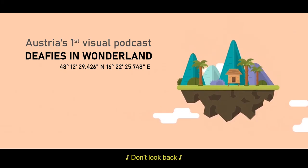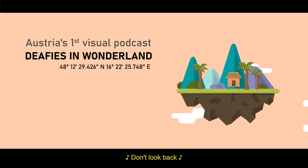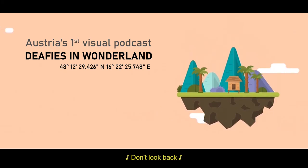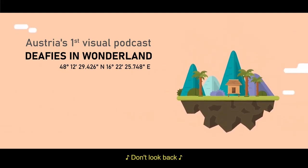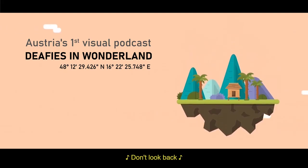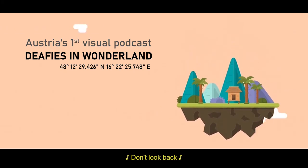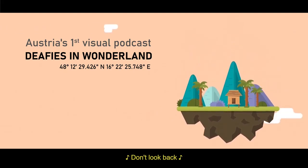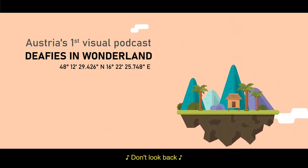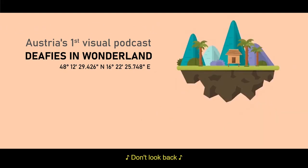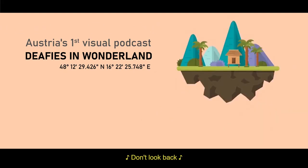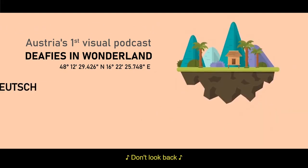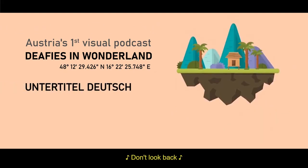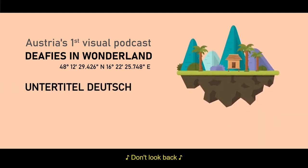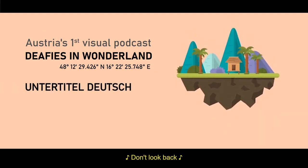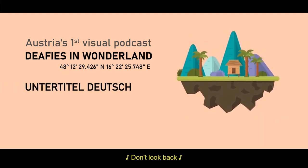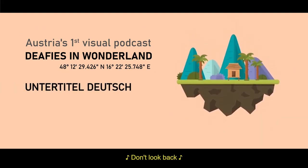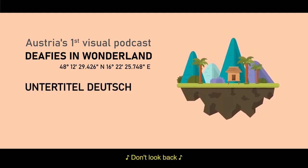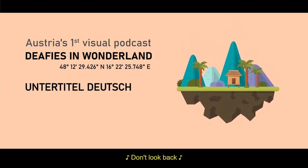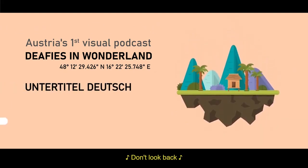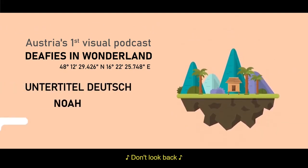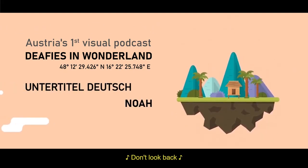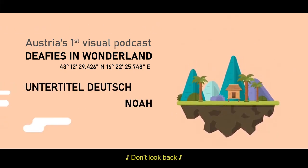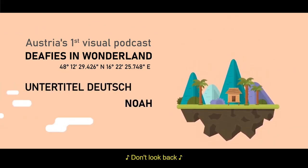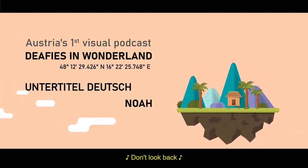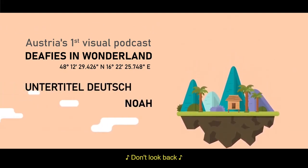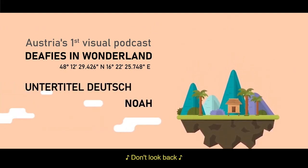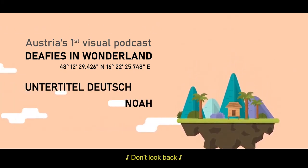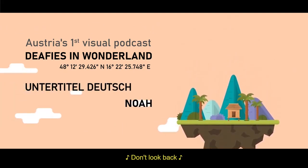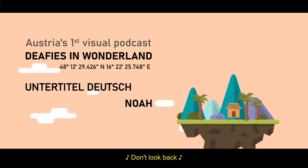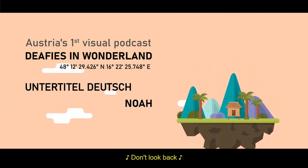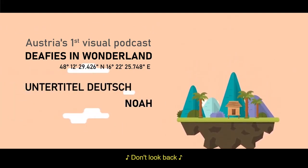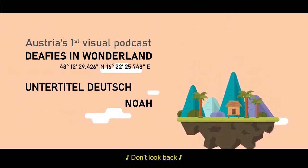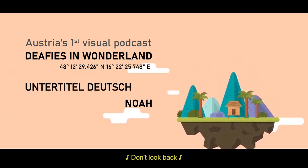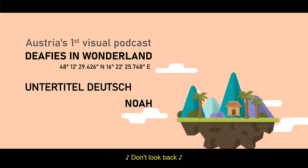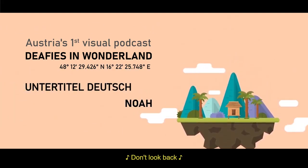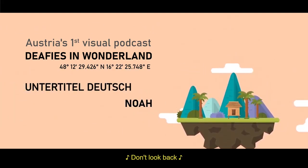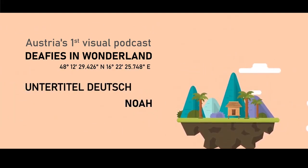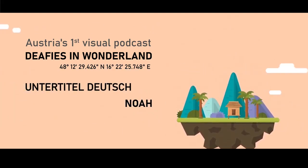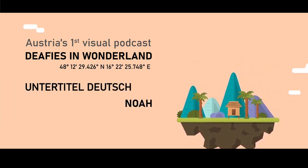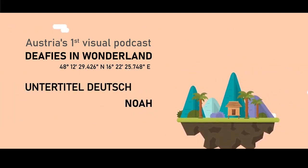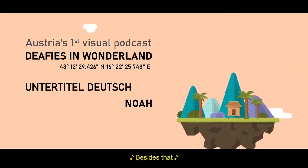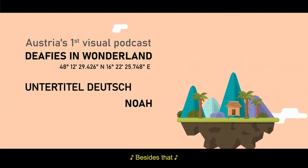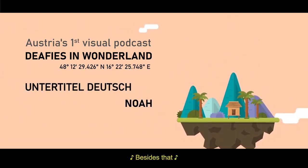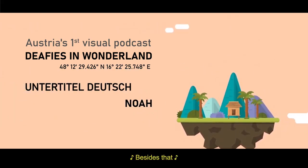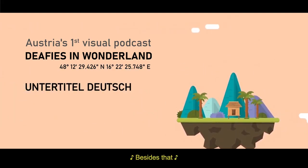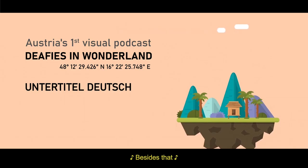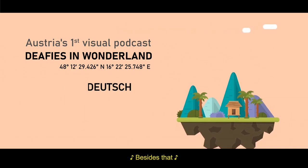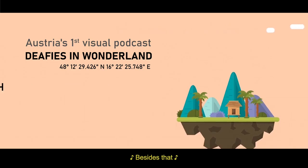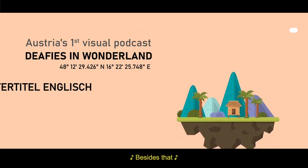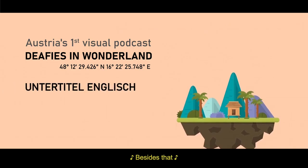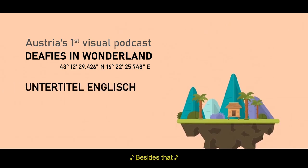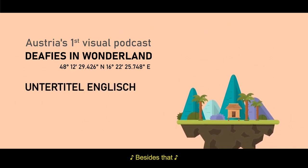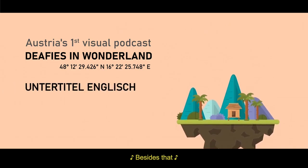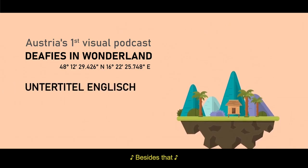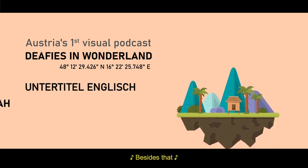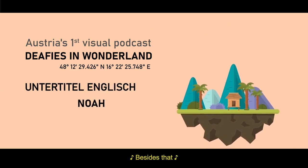Don't look back Besides that